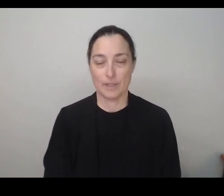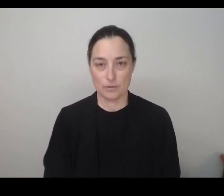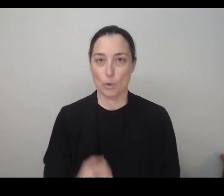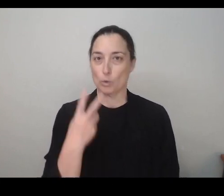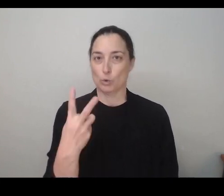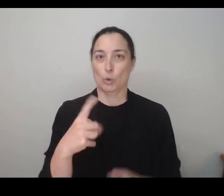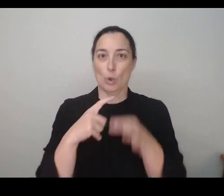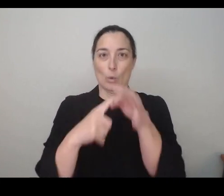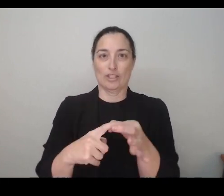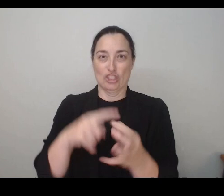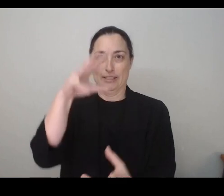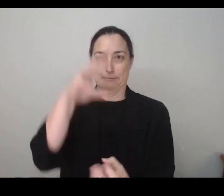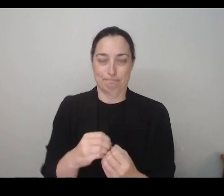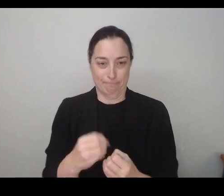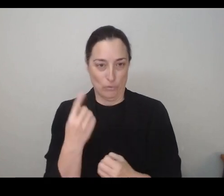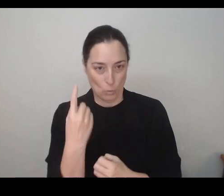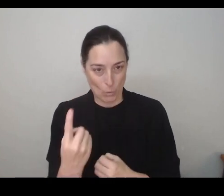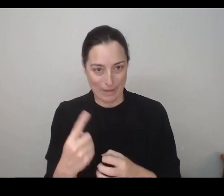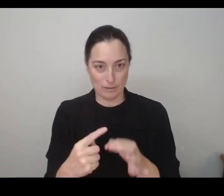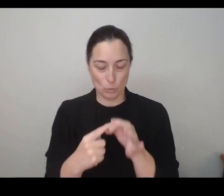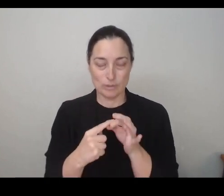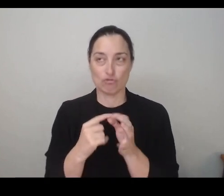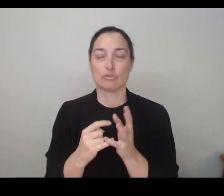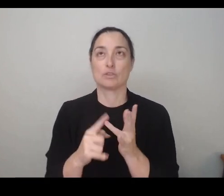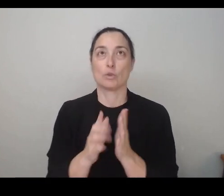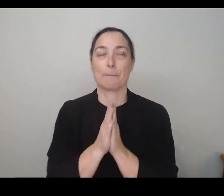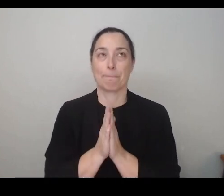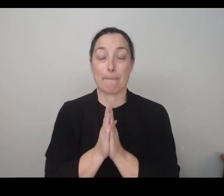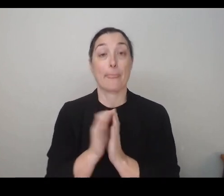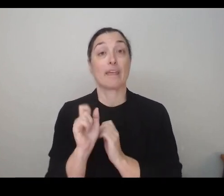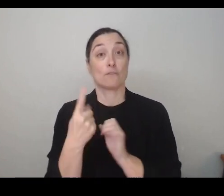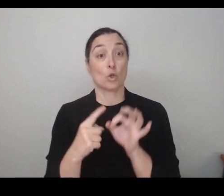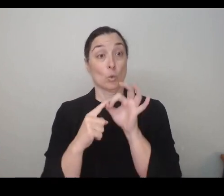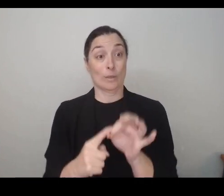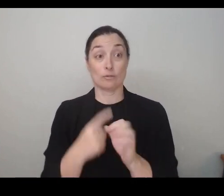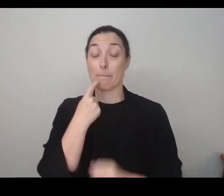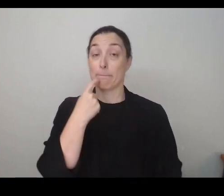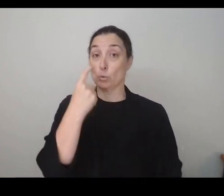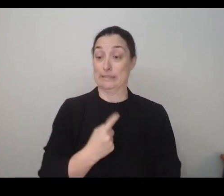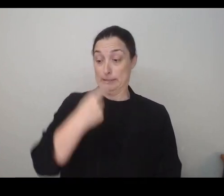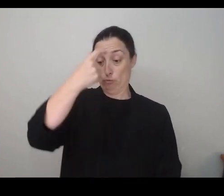So, okay, for like the first question, what role do museum play in Polynesian cultural revival?